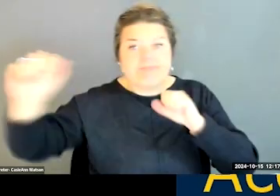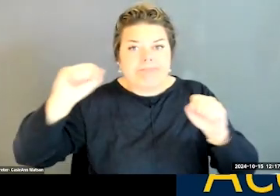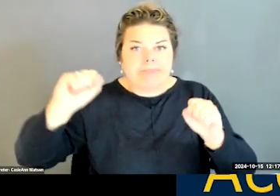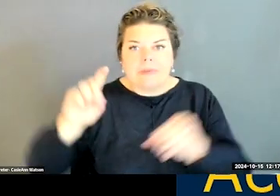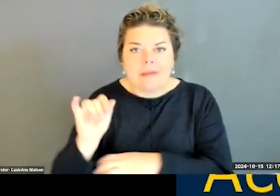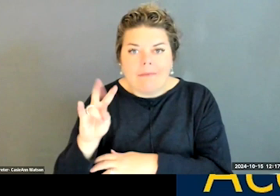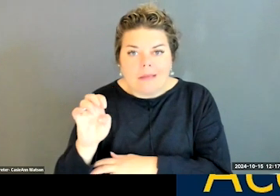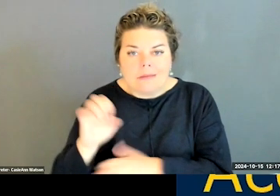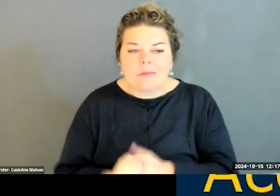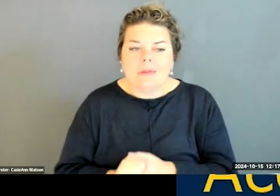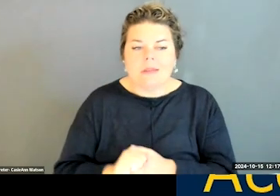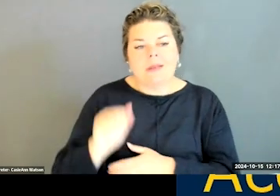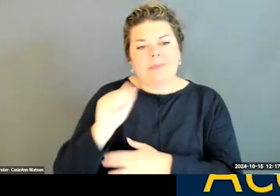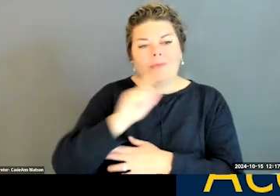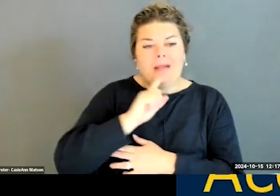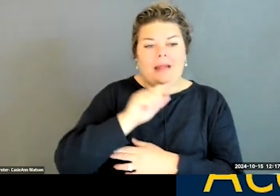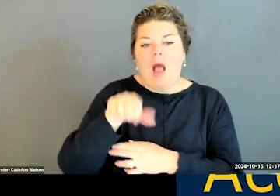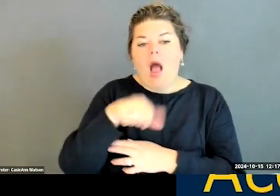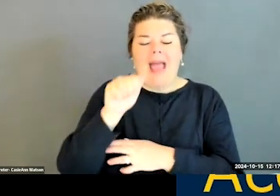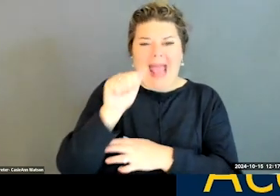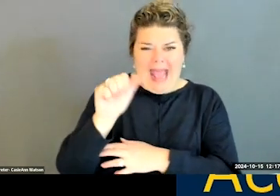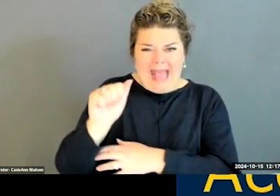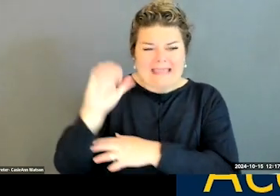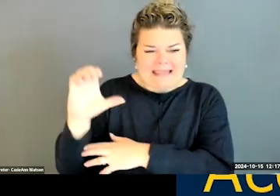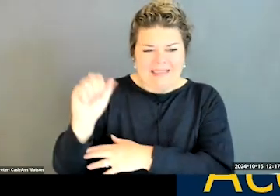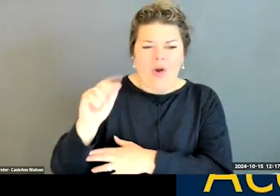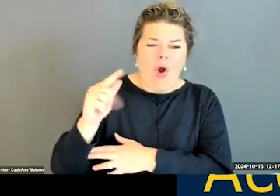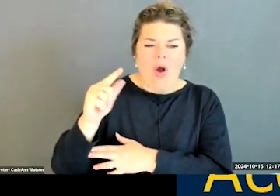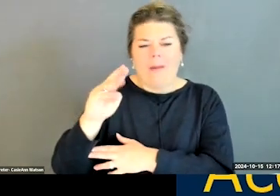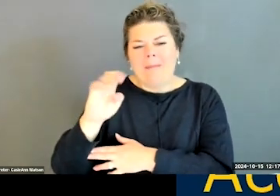an augmentative and alternative communication, also known as AAC.